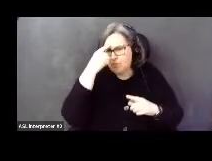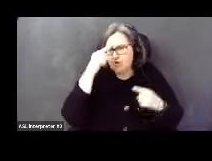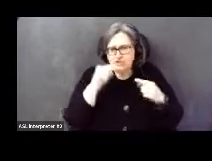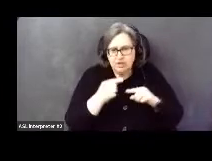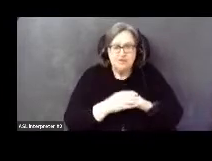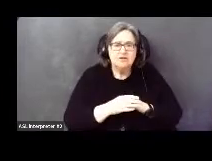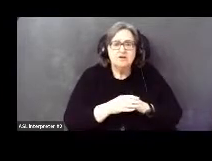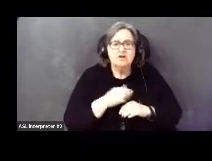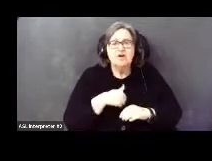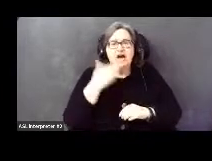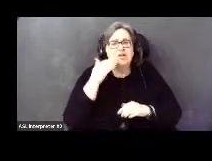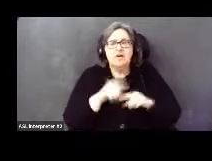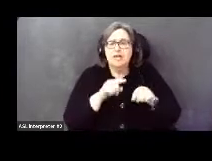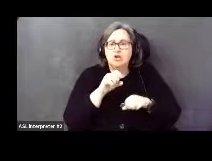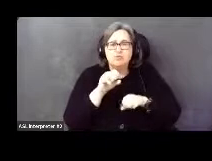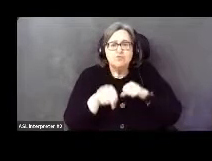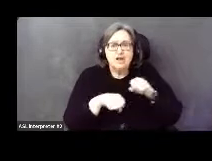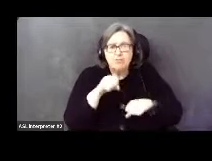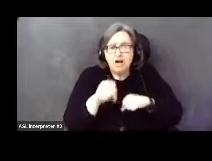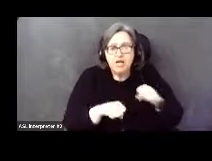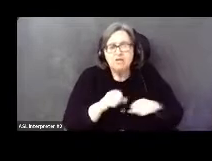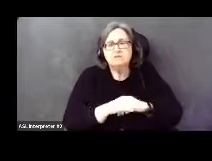I can't ride a bike, I walk funny sometimes,